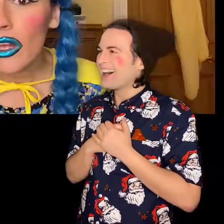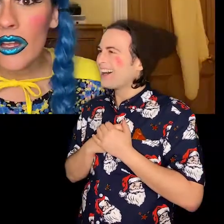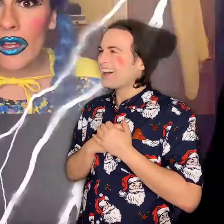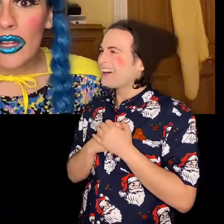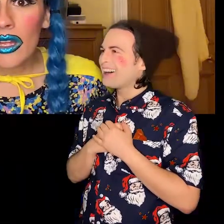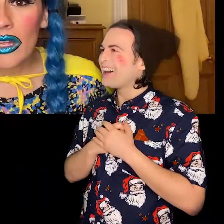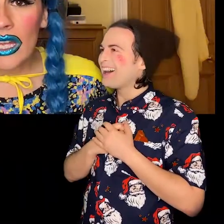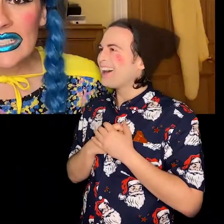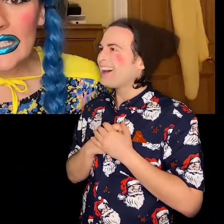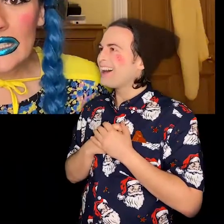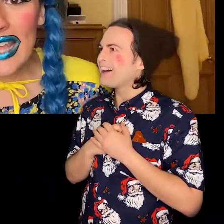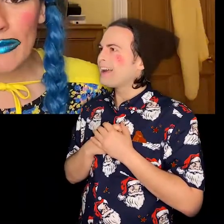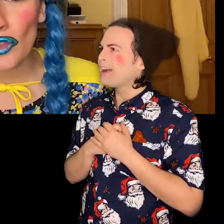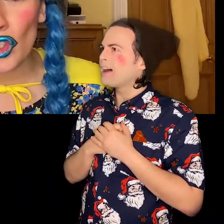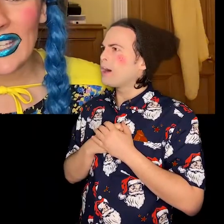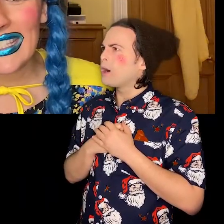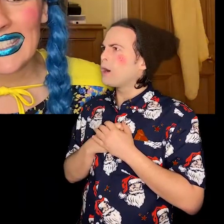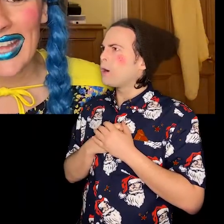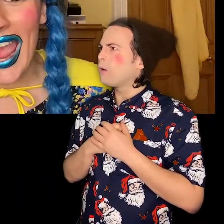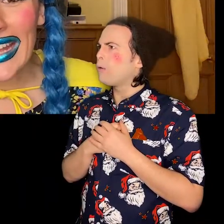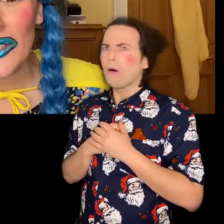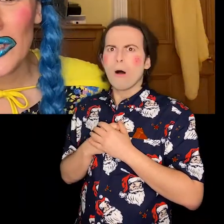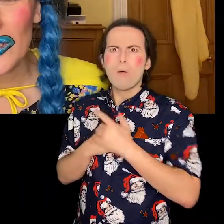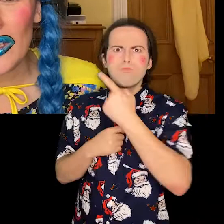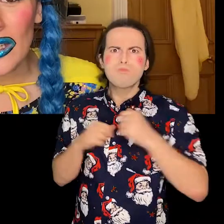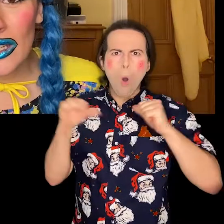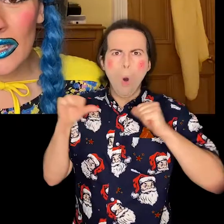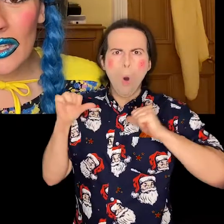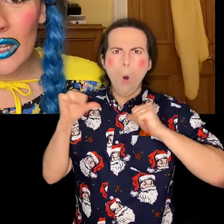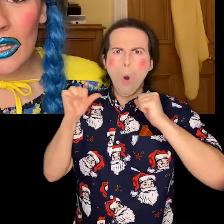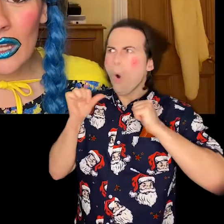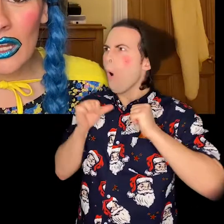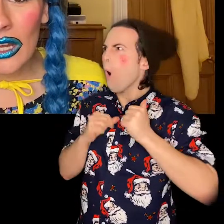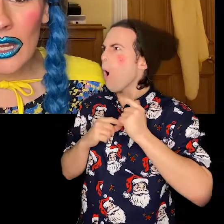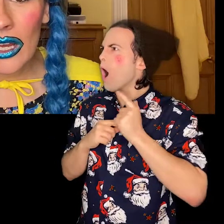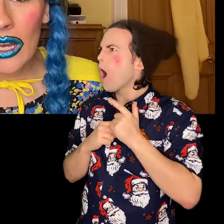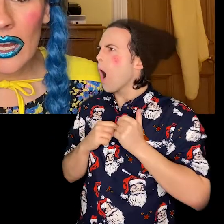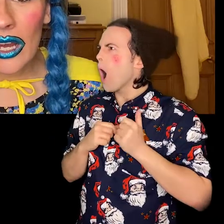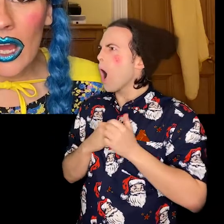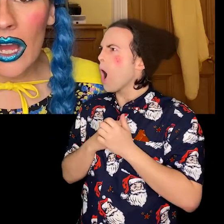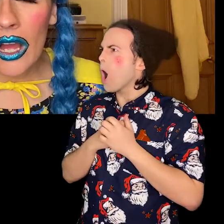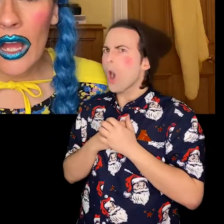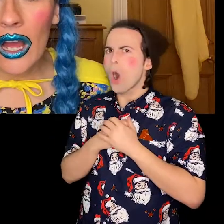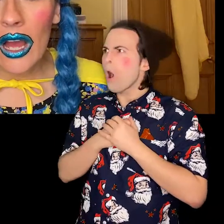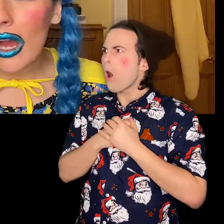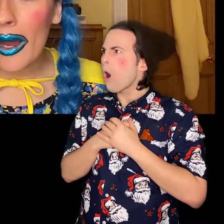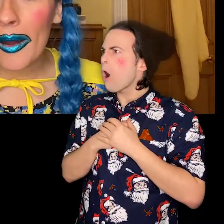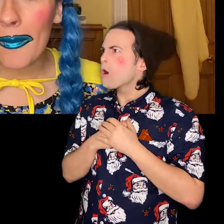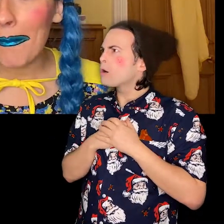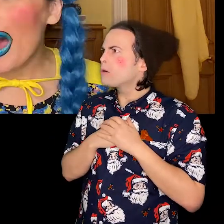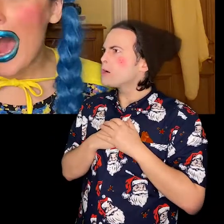Wind - Dame Judy Stench? Judy - Oh don't hang up